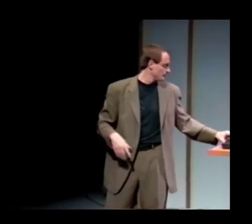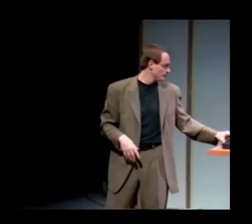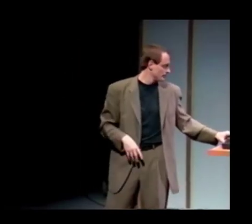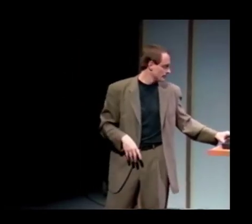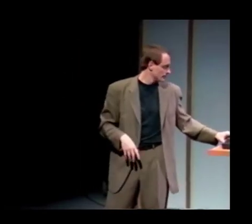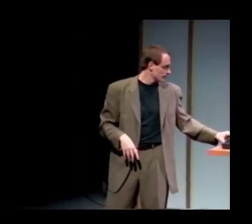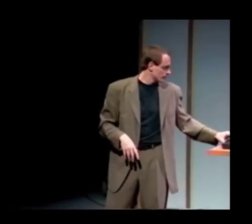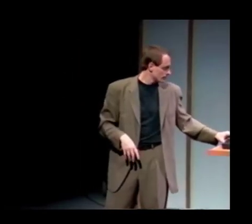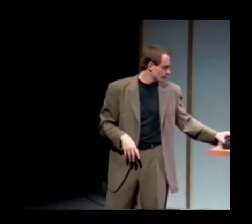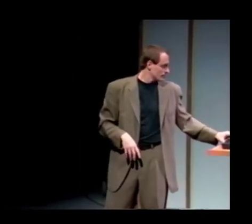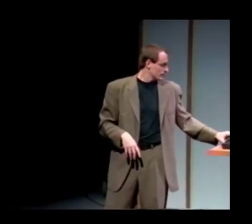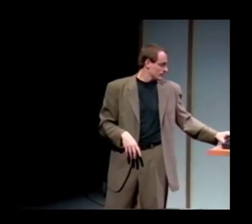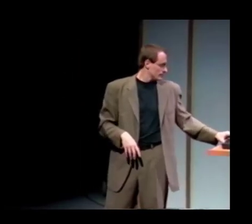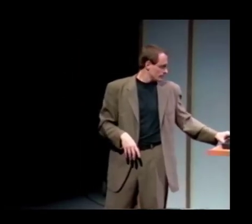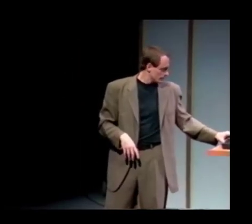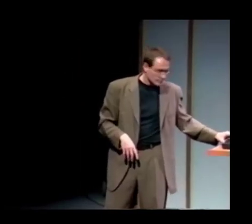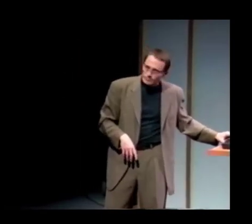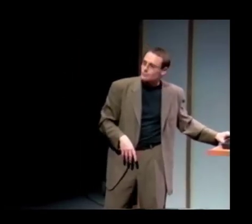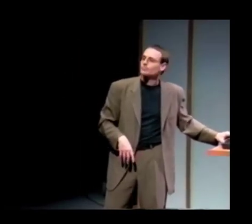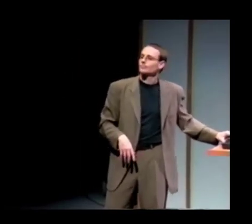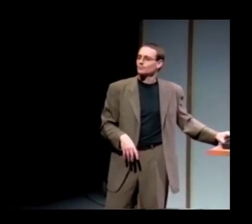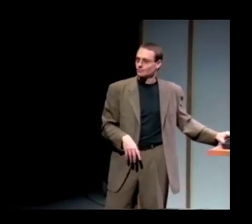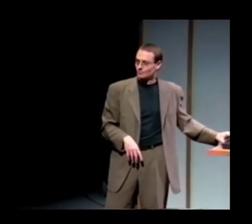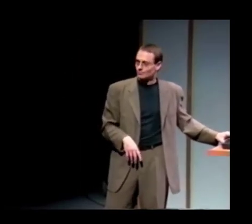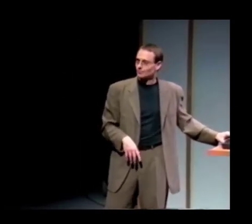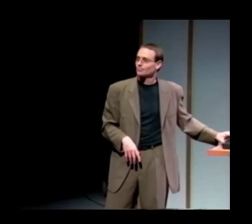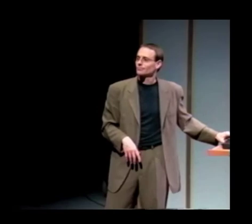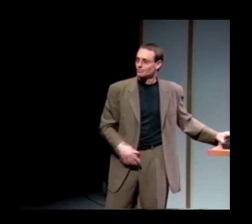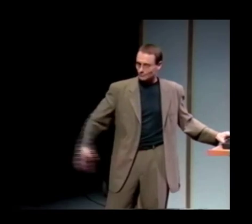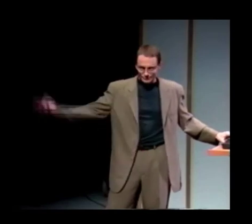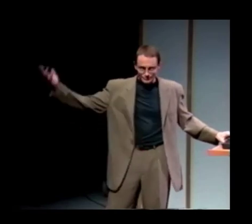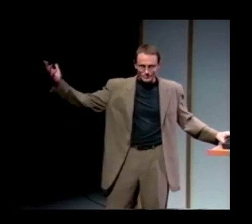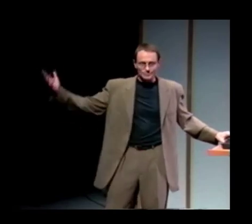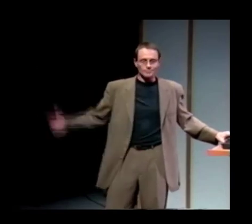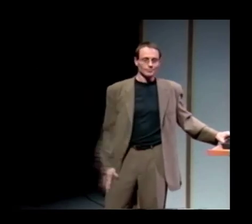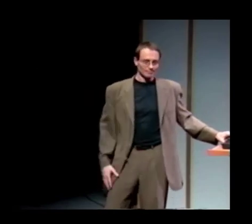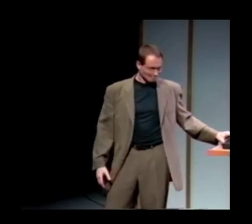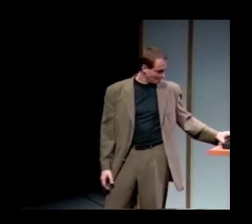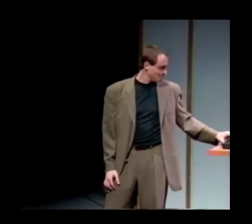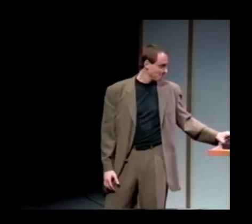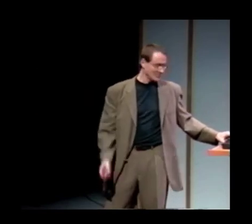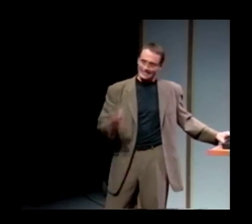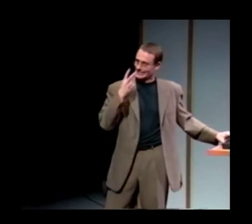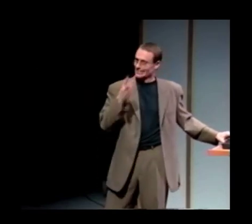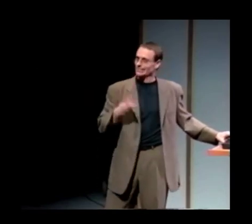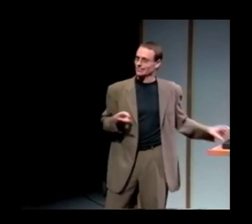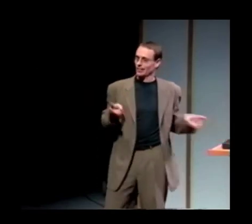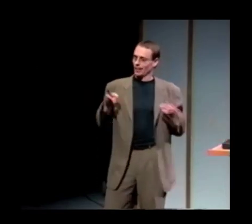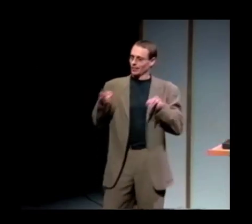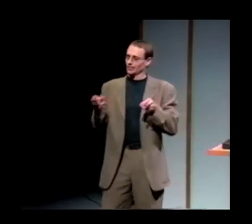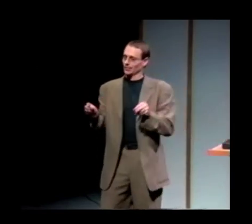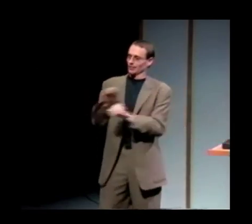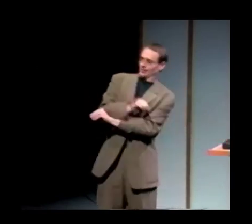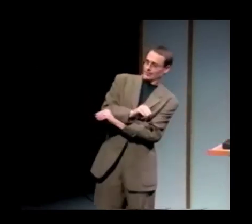WE ALREADY SHOWED YOU THE EXAMPLE. OK. ON THE STEPS.